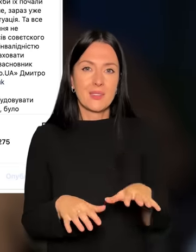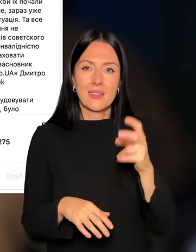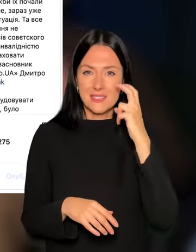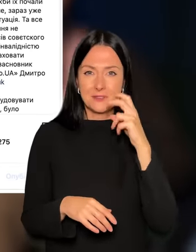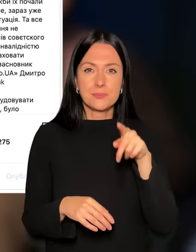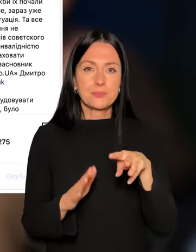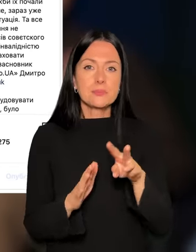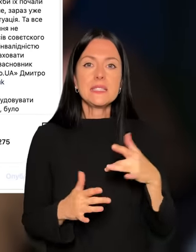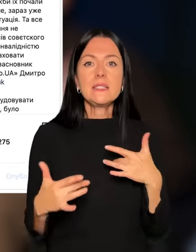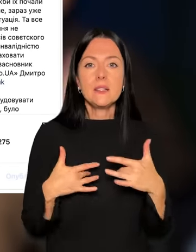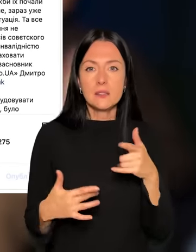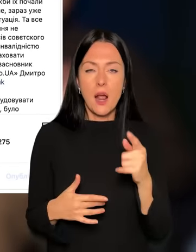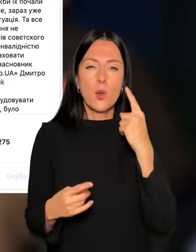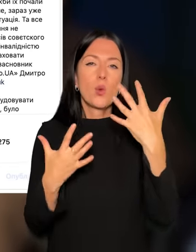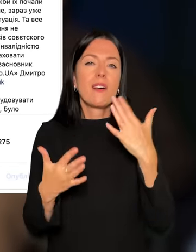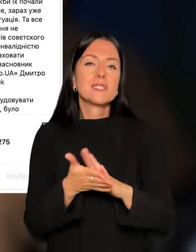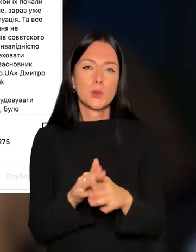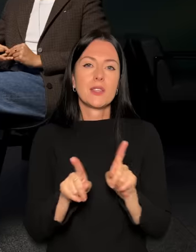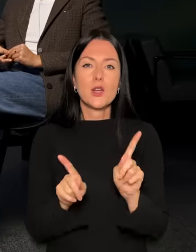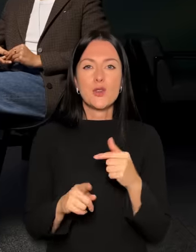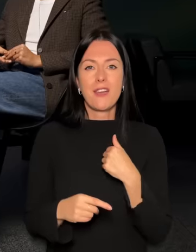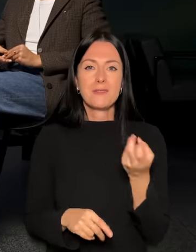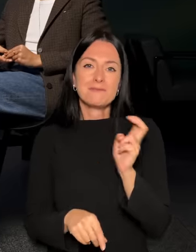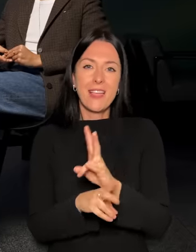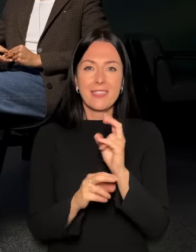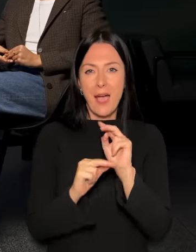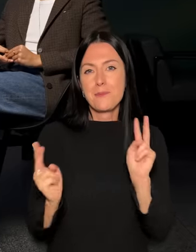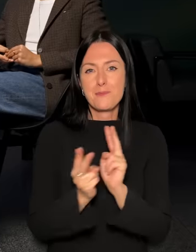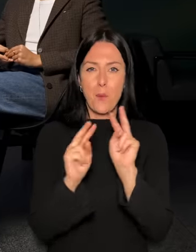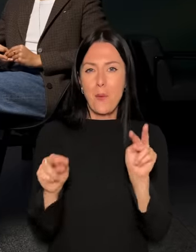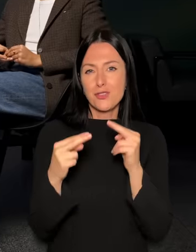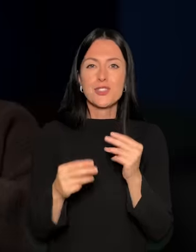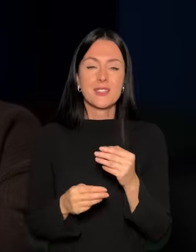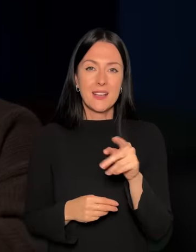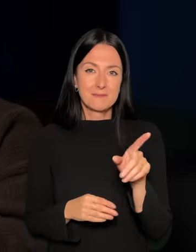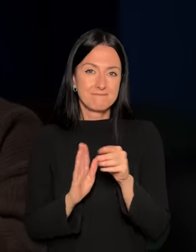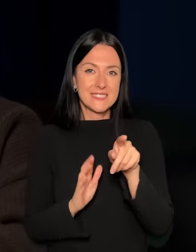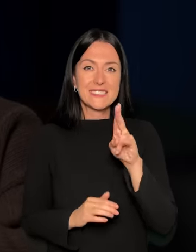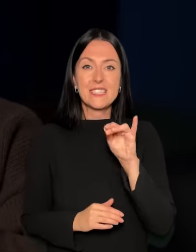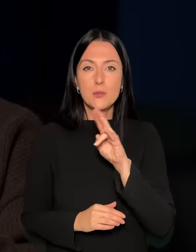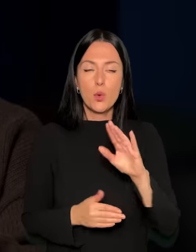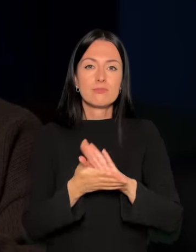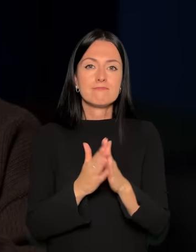The hypothetical situation was that I was going to a date with Dima, and we had arranged to meet